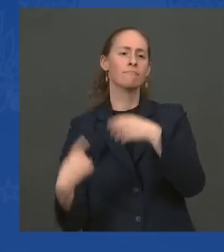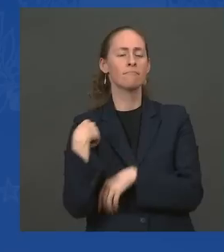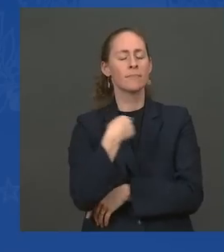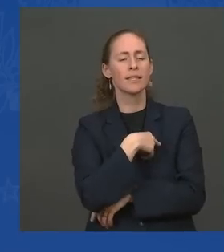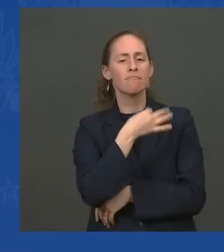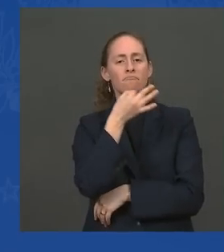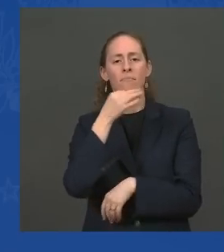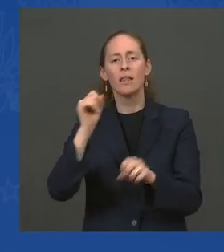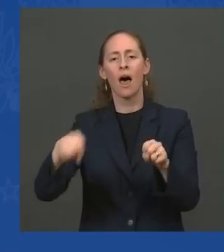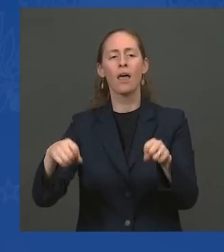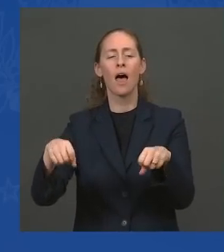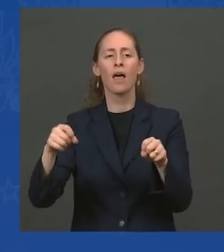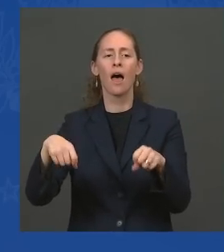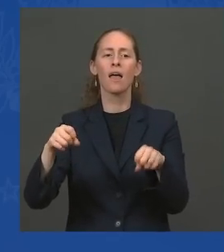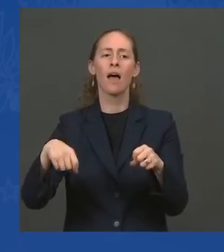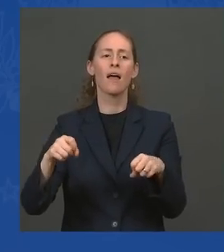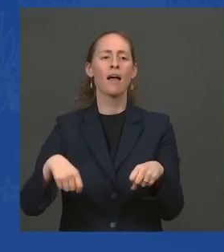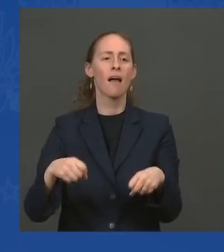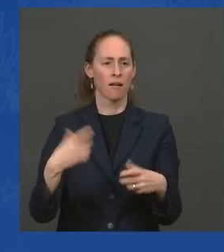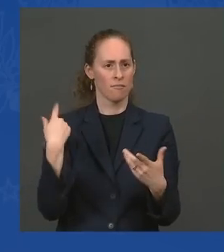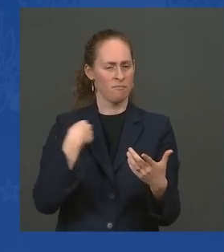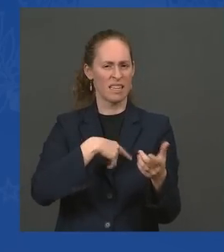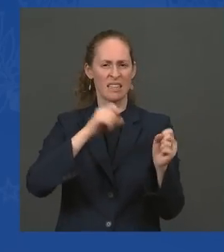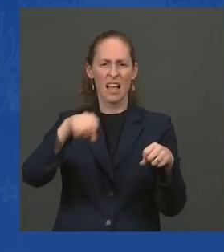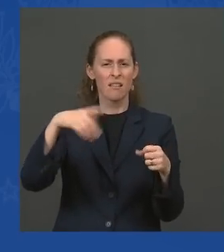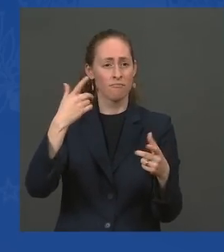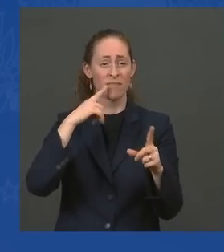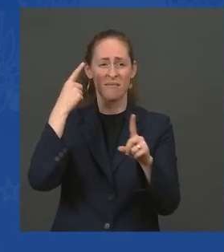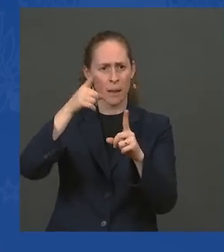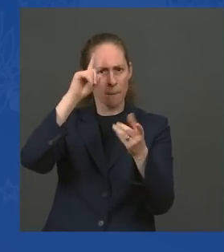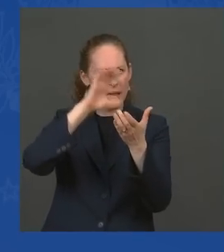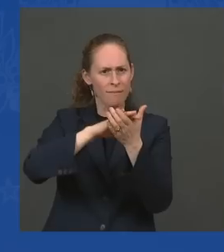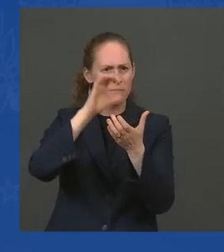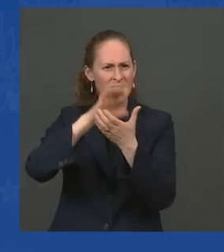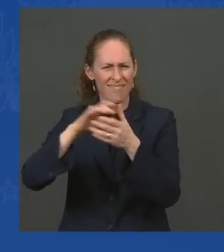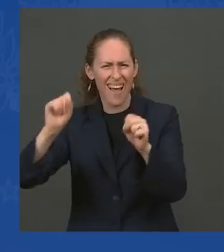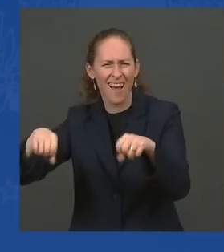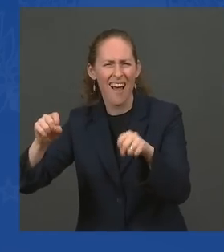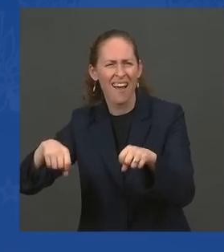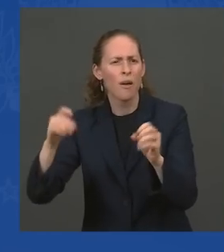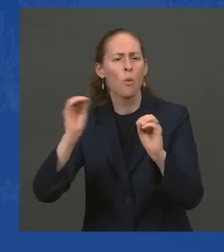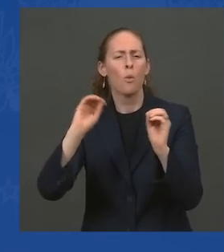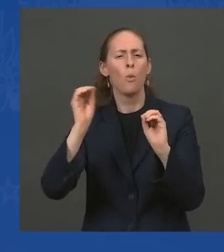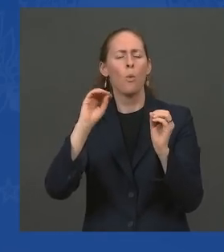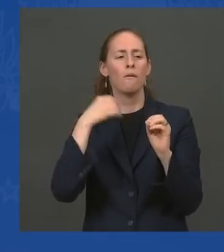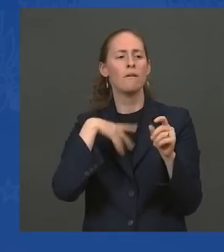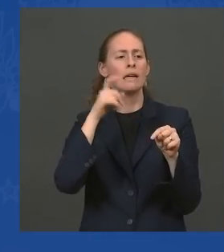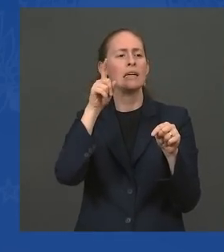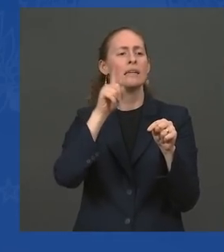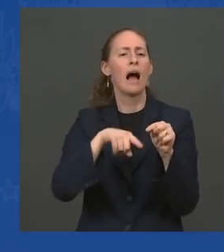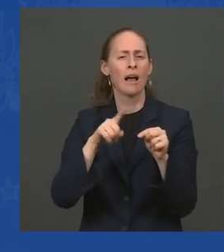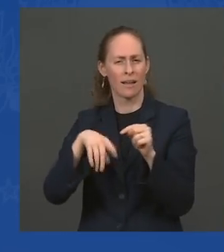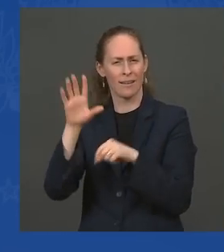that believes everything was in our ambit. There's nothing impossible once we set our mind to it.